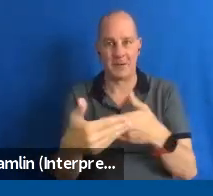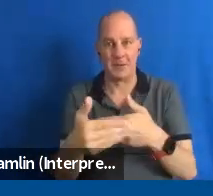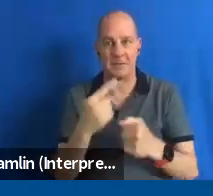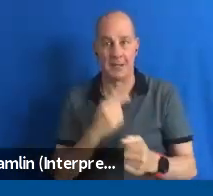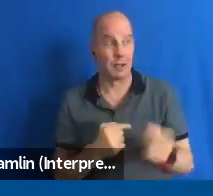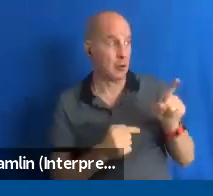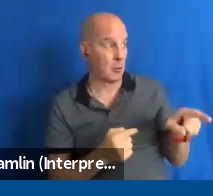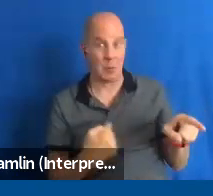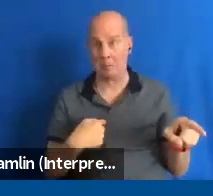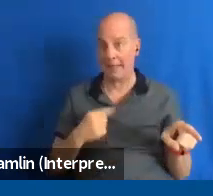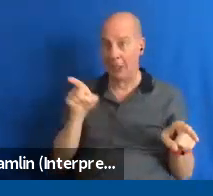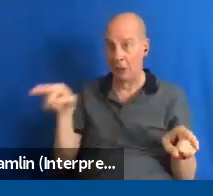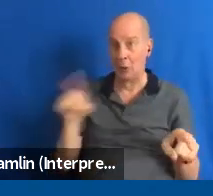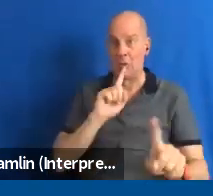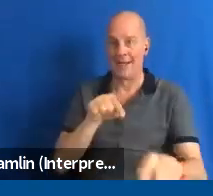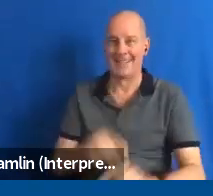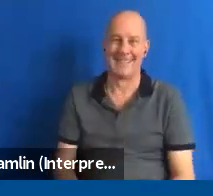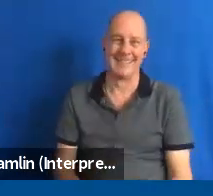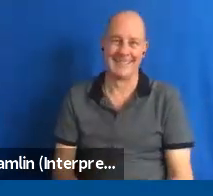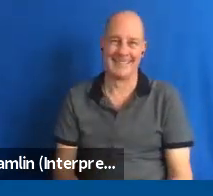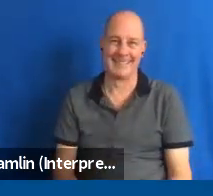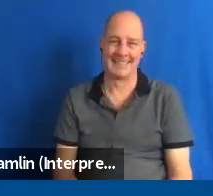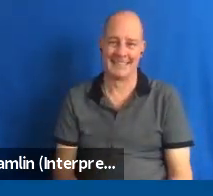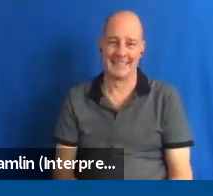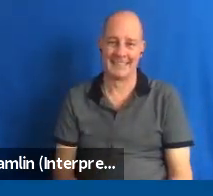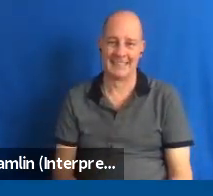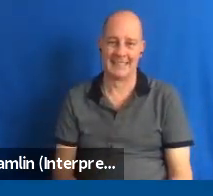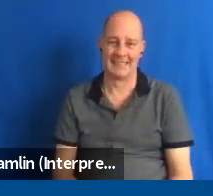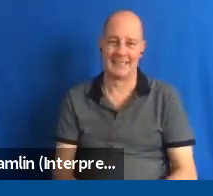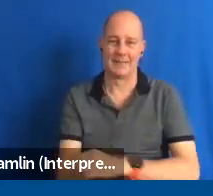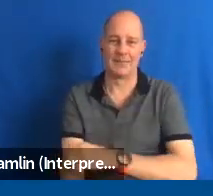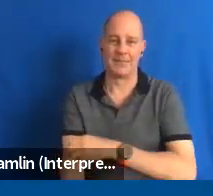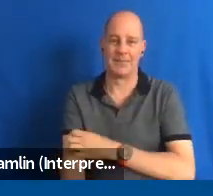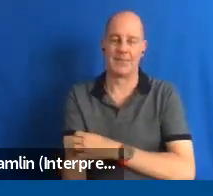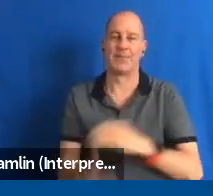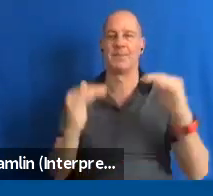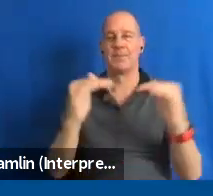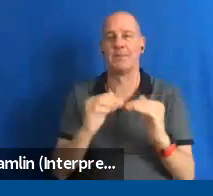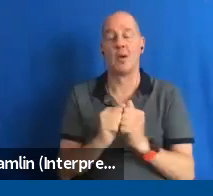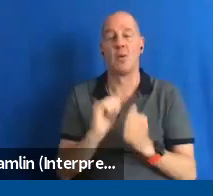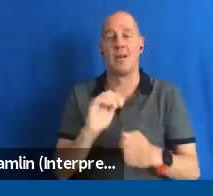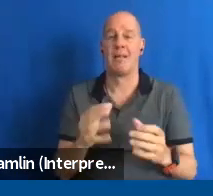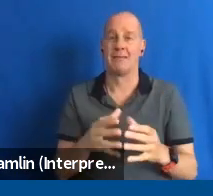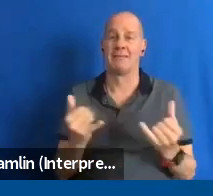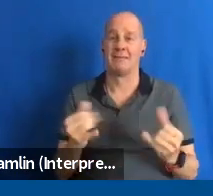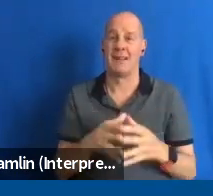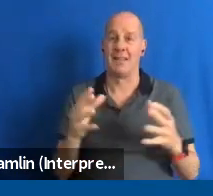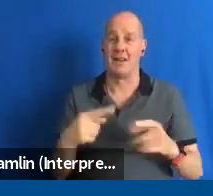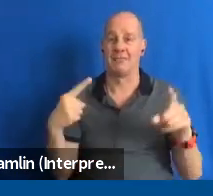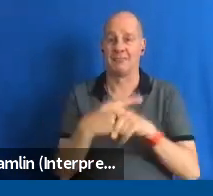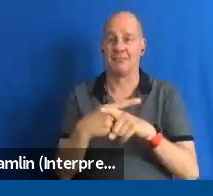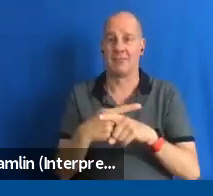question. All right... next question. With all the controversy regarding masks and some counties,